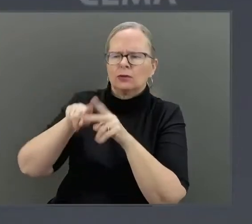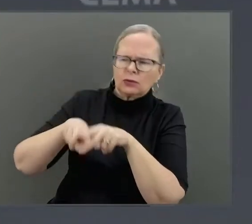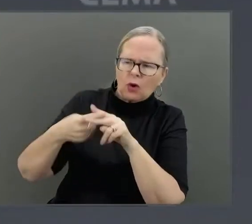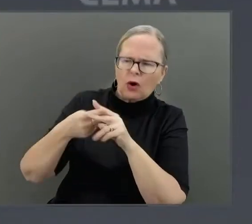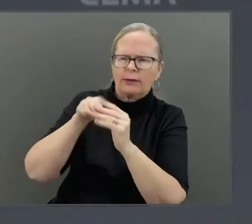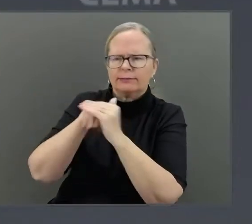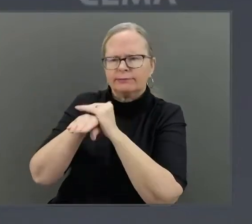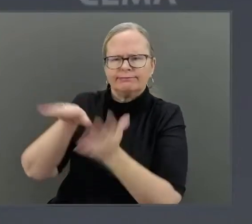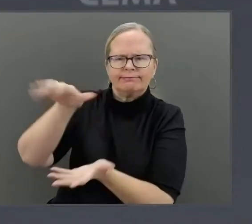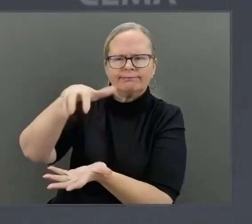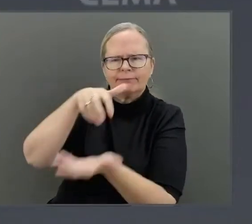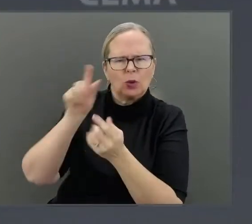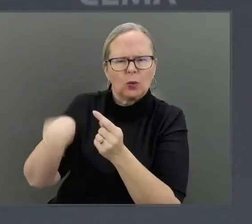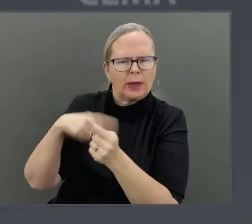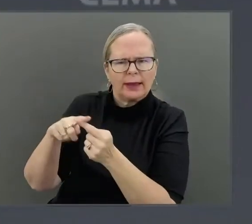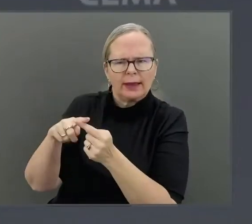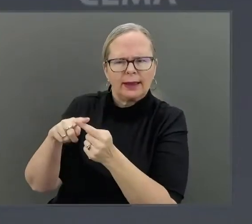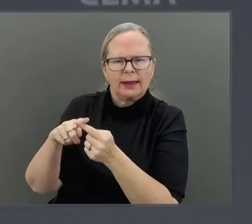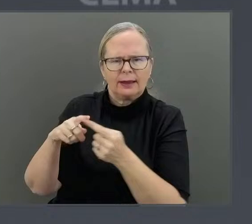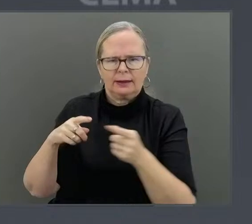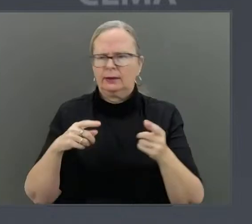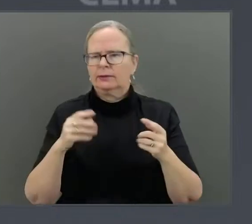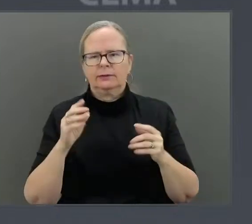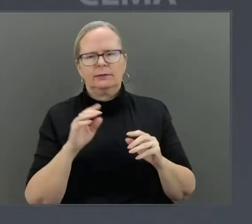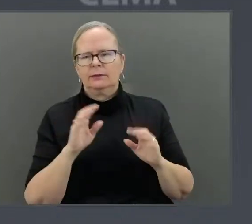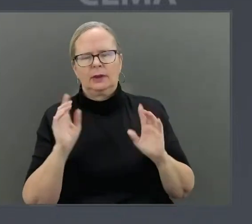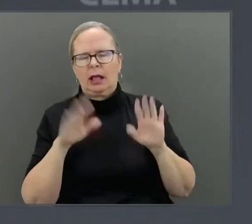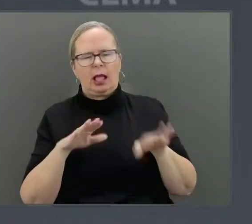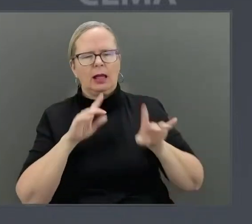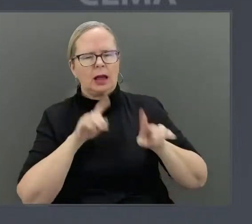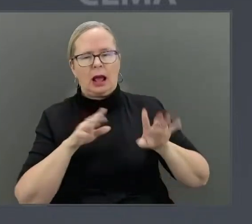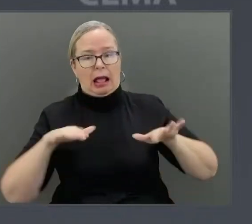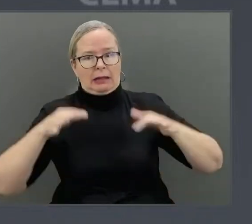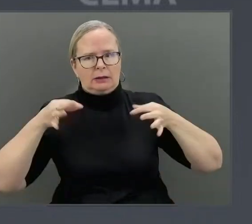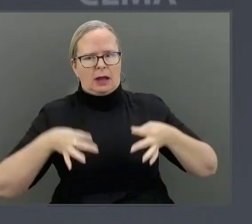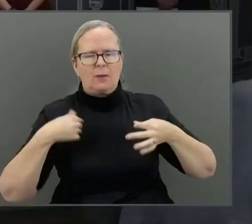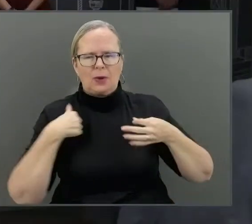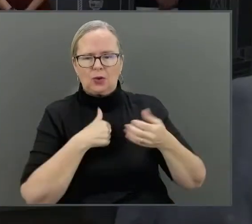accelerating the plan as fast as we possibly can I will have details for you shortly coming